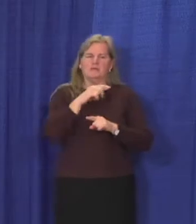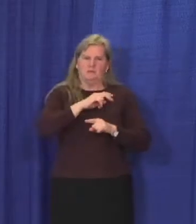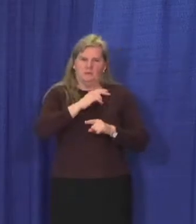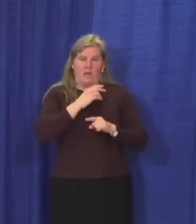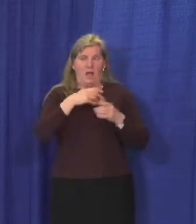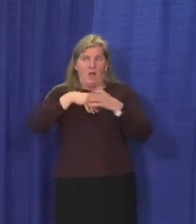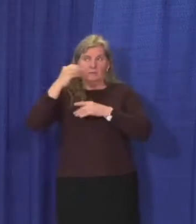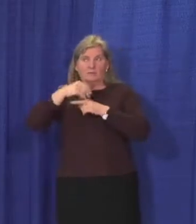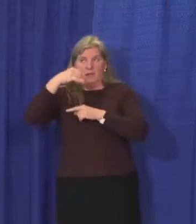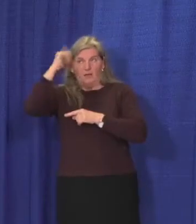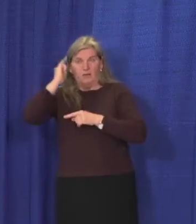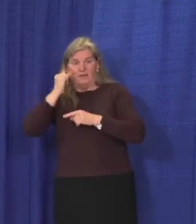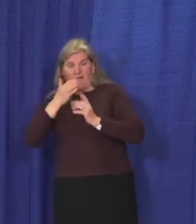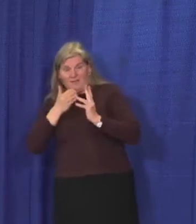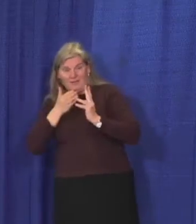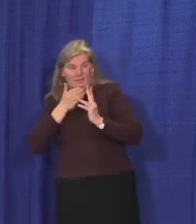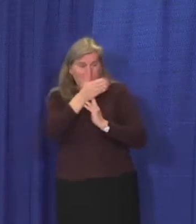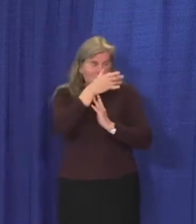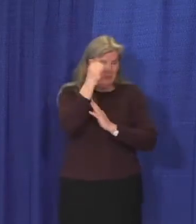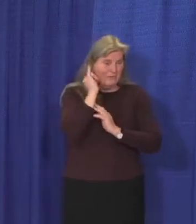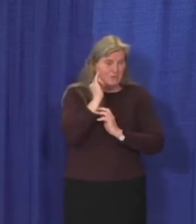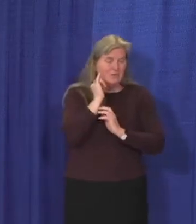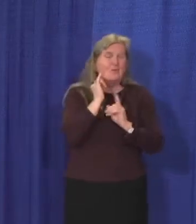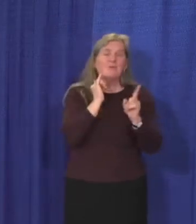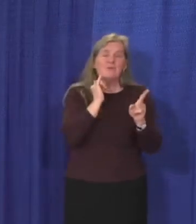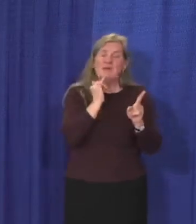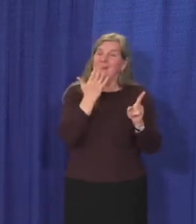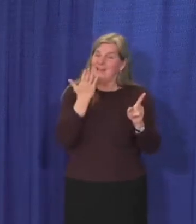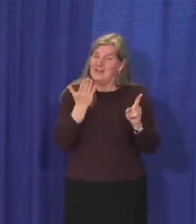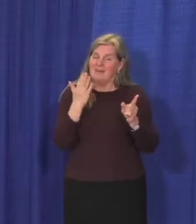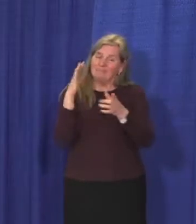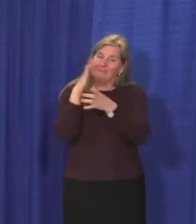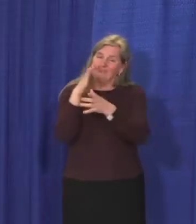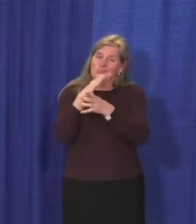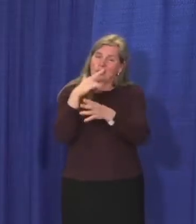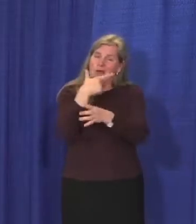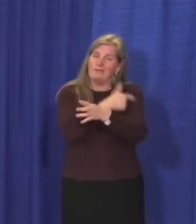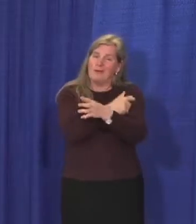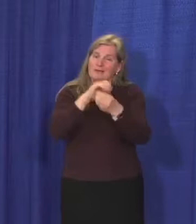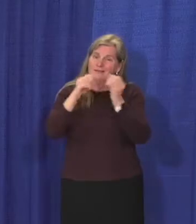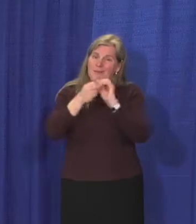compared to last year. Or vaccination rate is leading